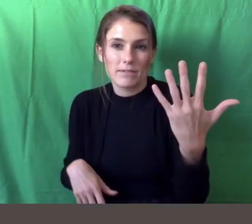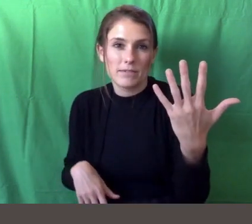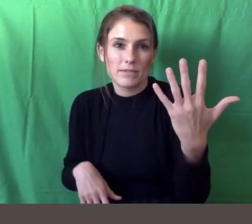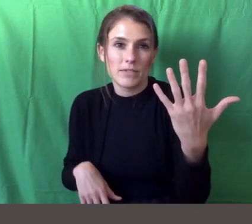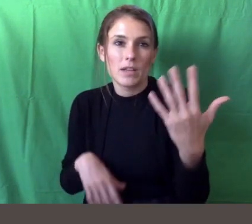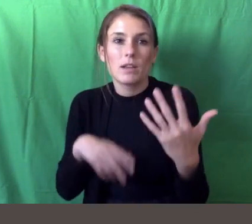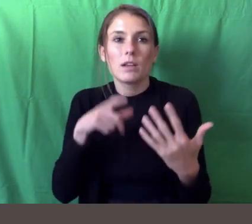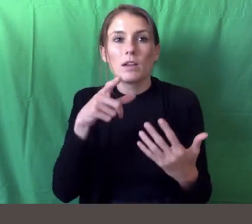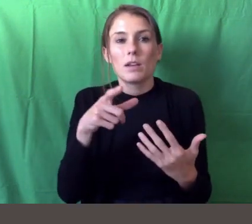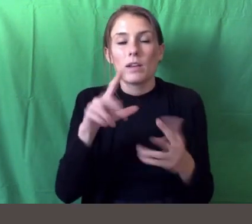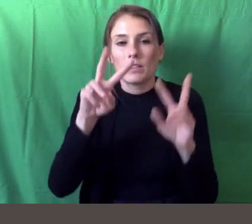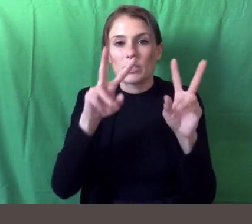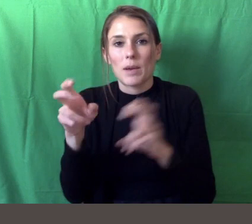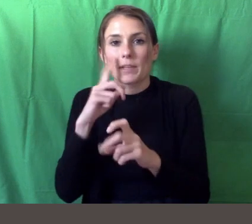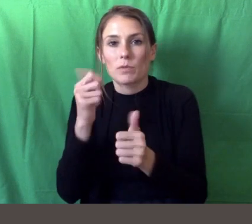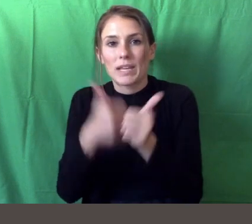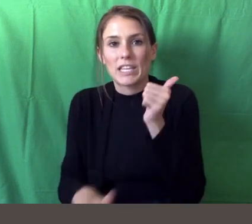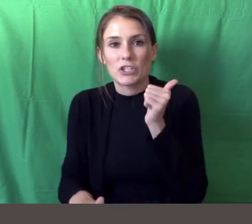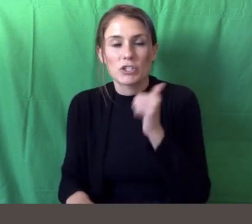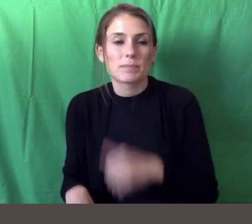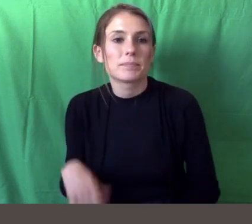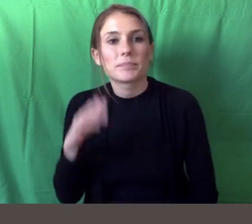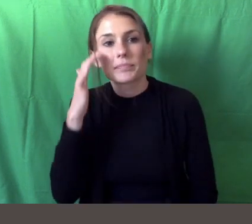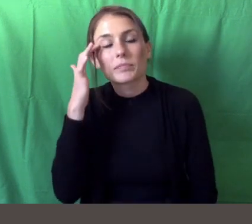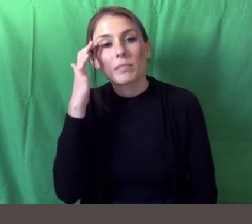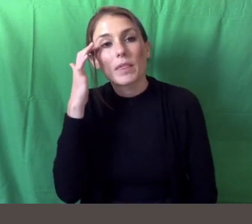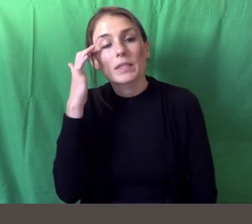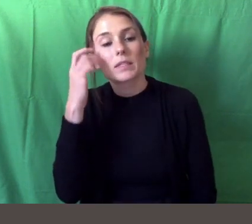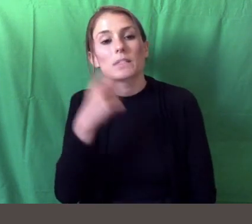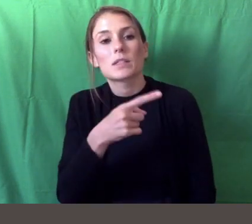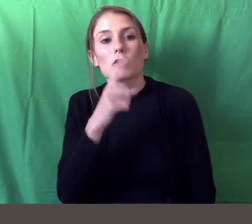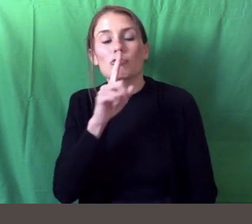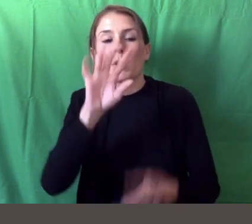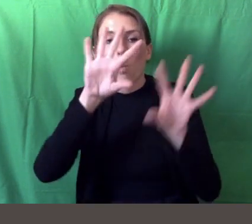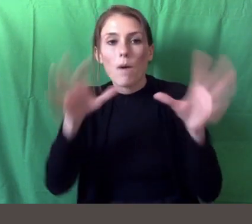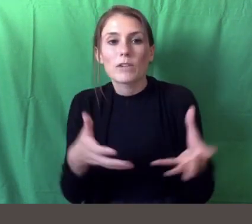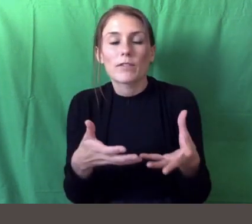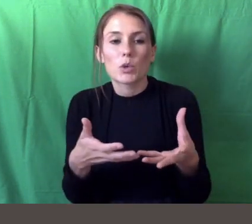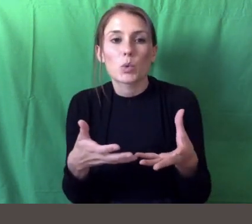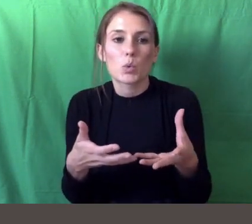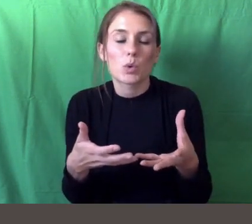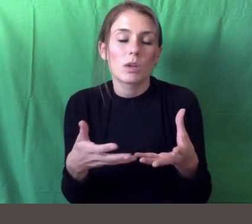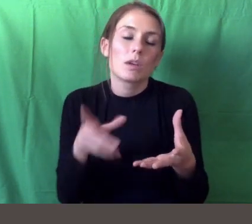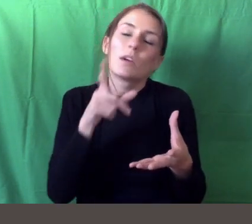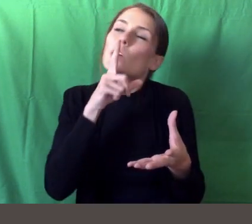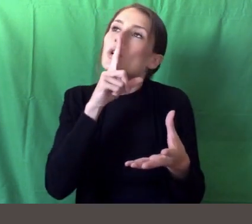and here are sort of the top topics that are present in each of them, but this is really just an overview.